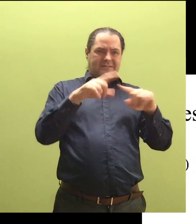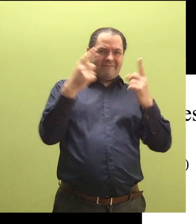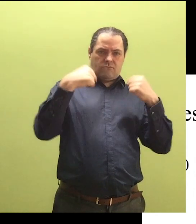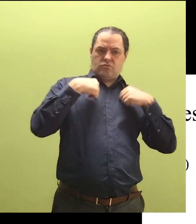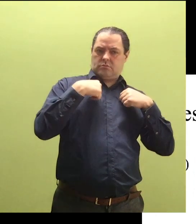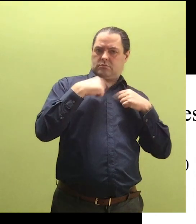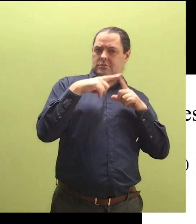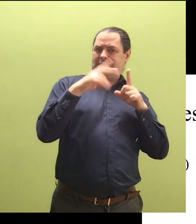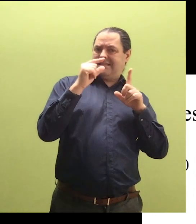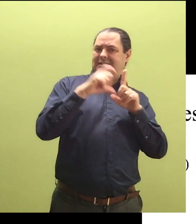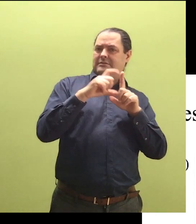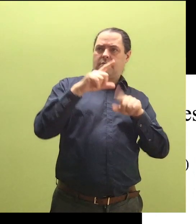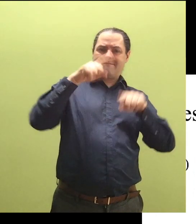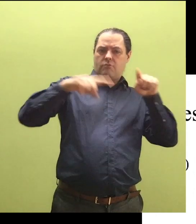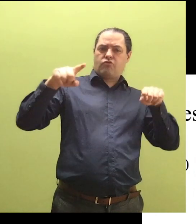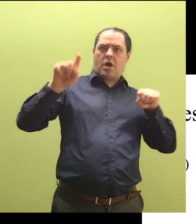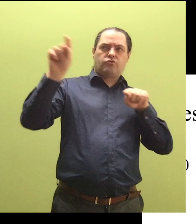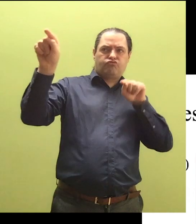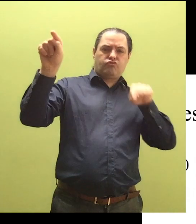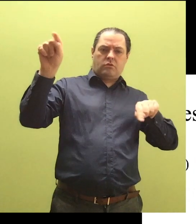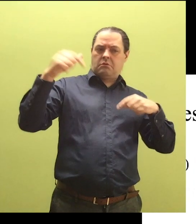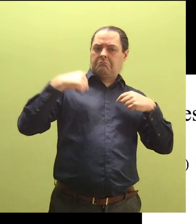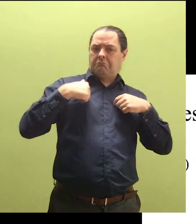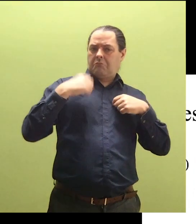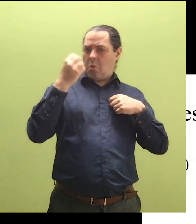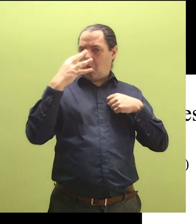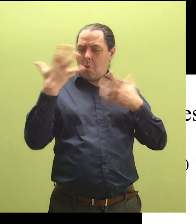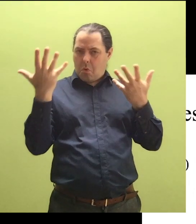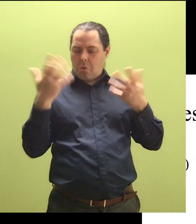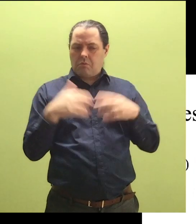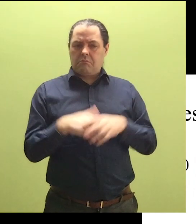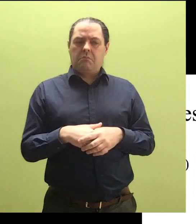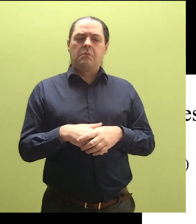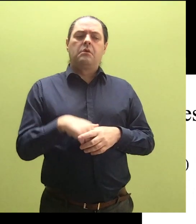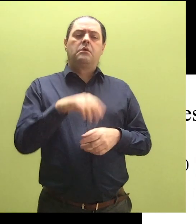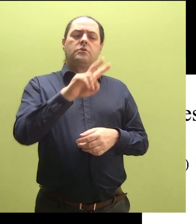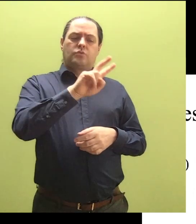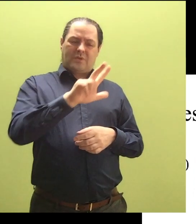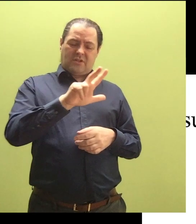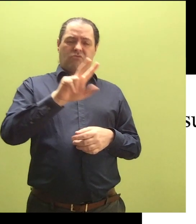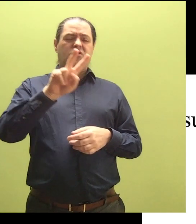variation regarding this phenomena. In short, both 23 and